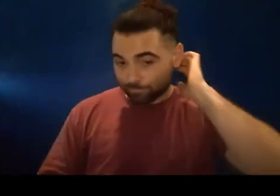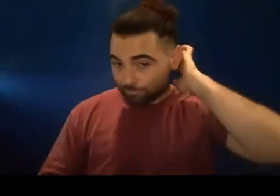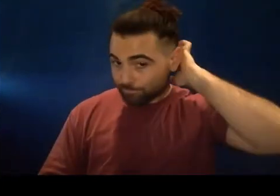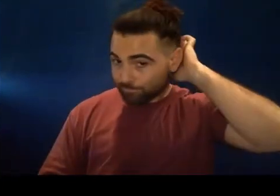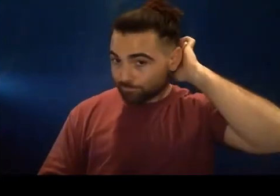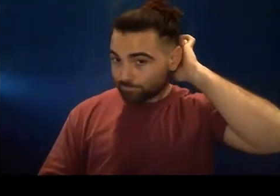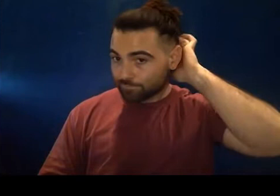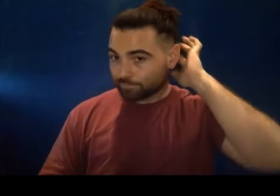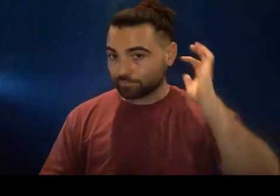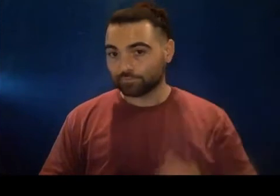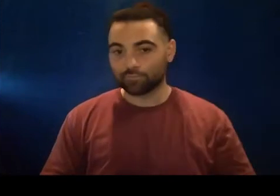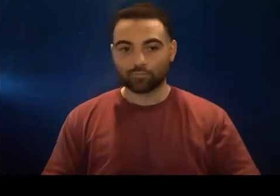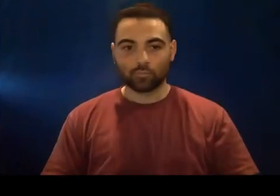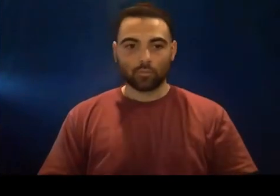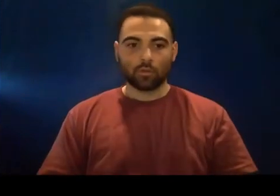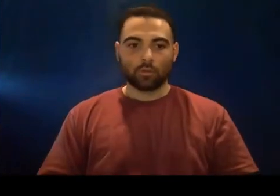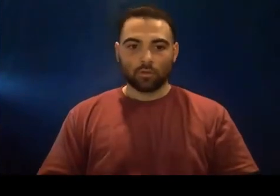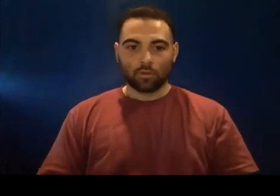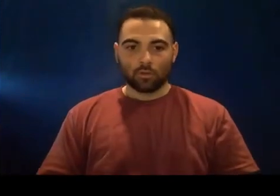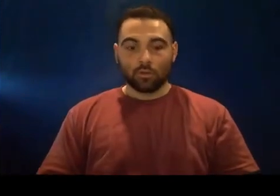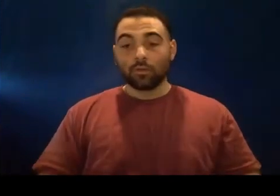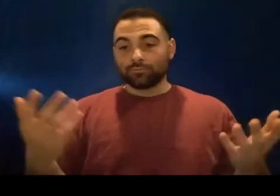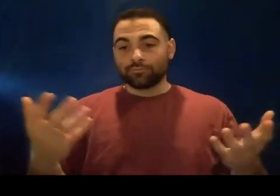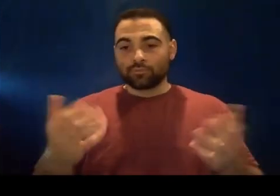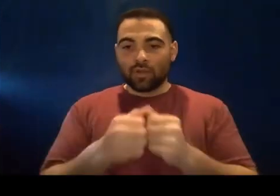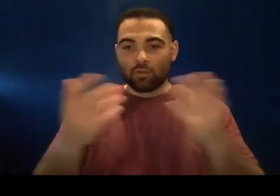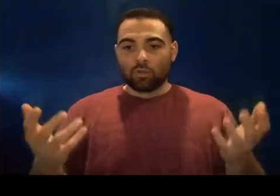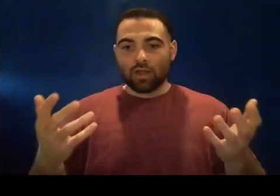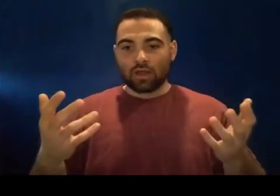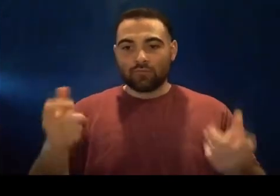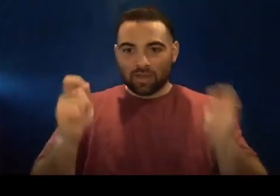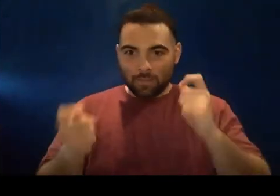Well, there are a lot of accommodations quote, unquote,